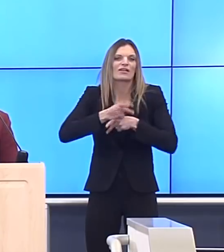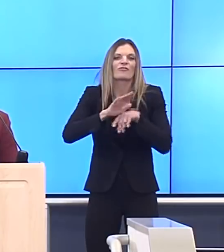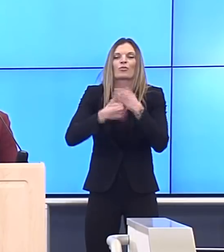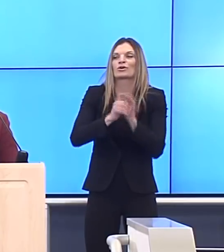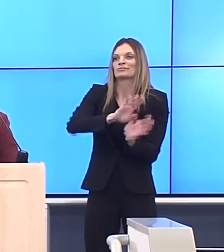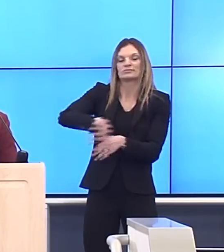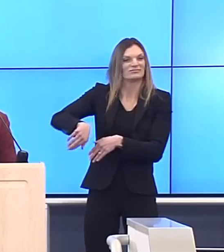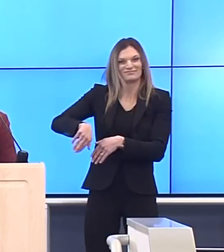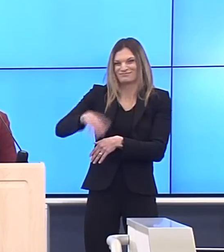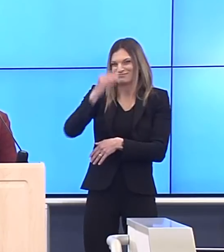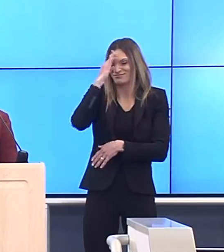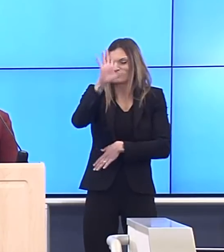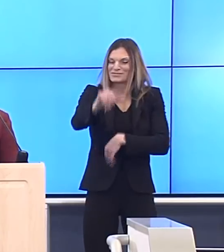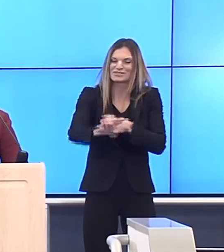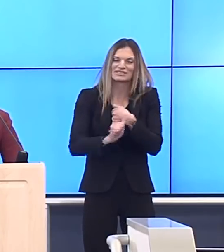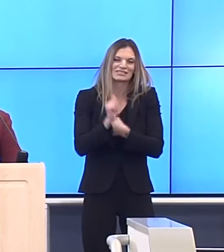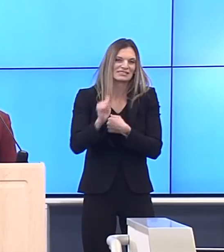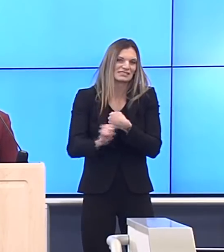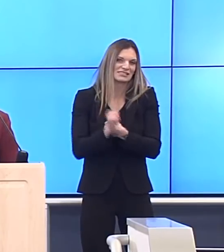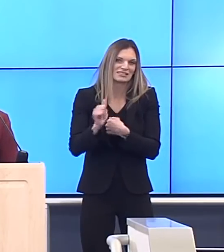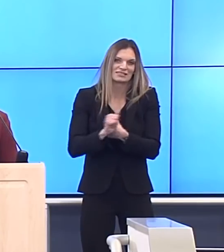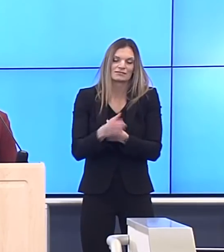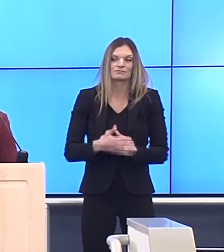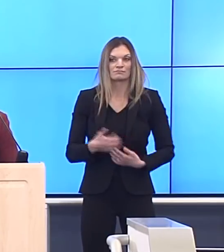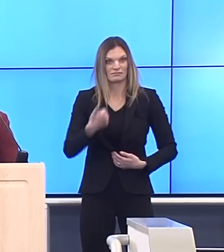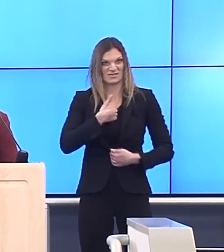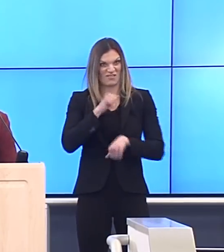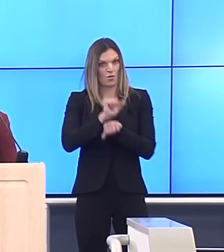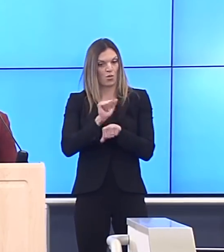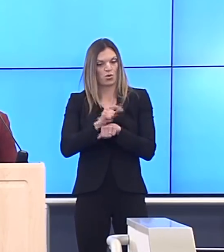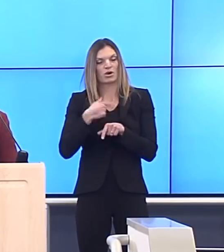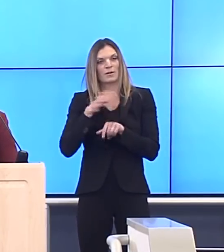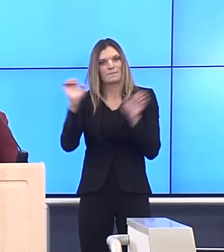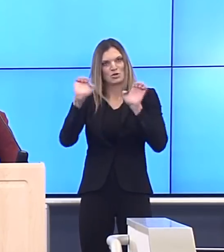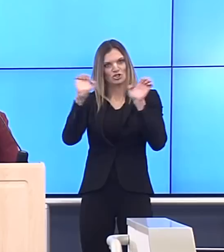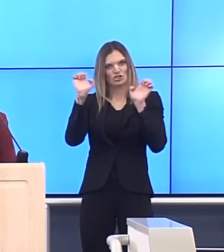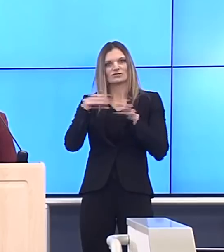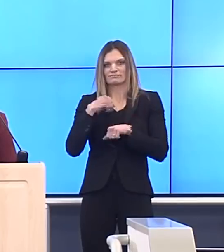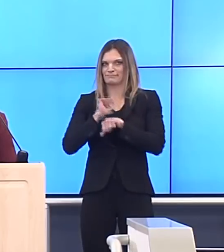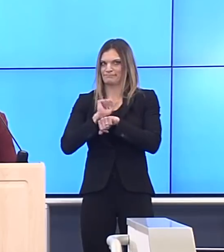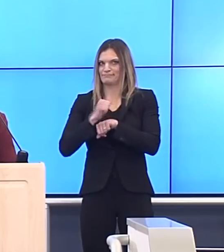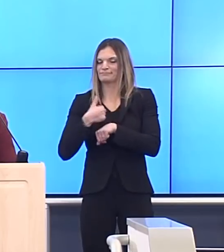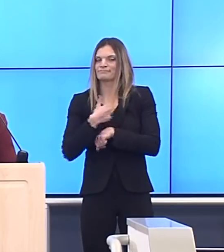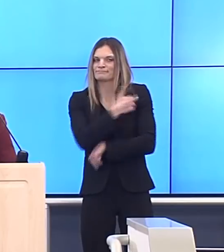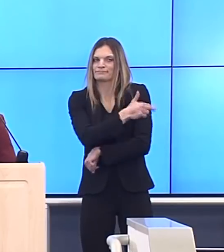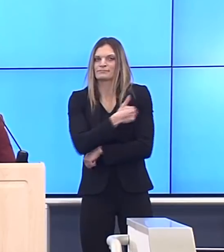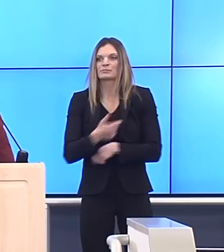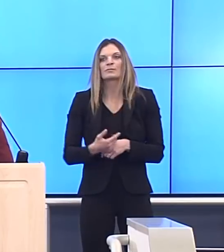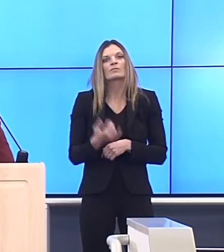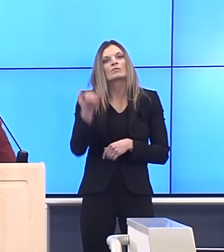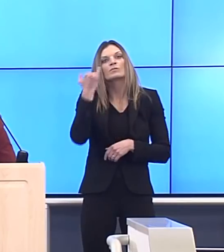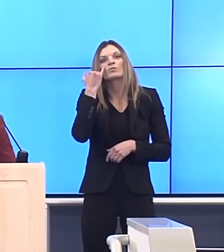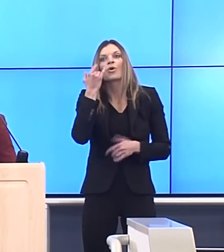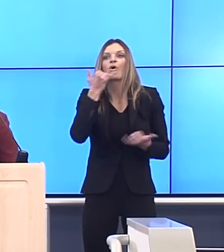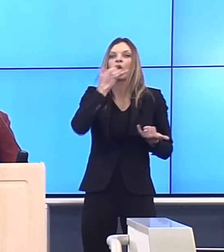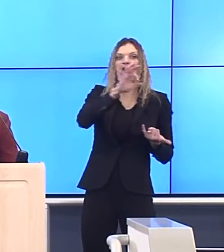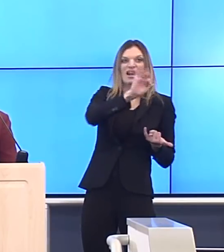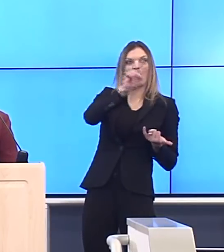EITHER OF YOUR HOUSEHOLD OR ENGAGING IN ANY RISKY PUT PUTTING ALL OF YOU AT